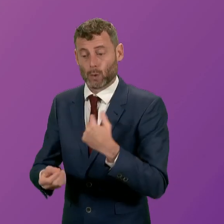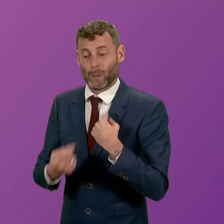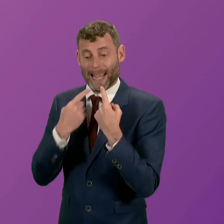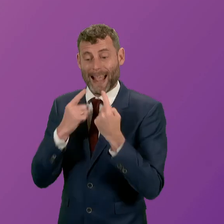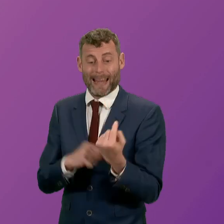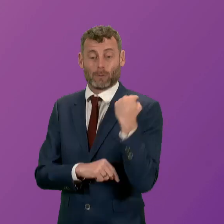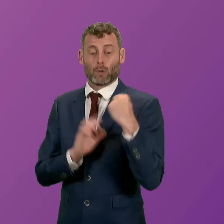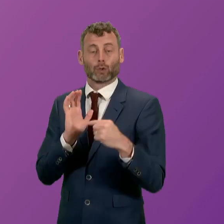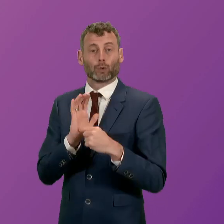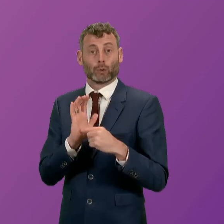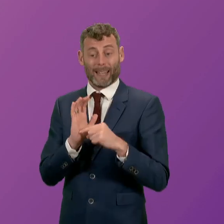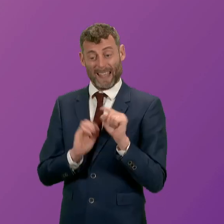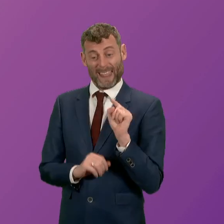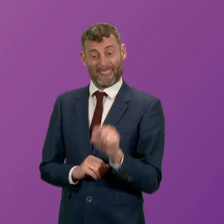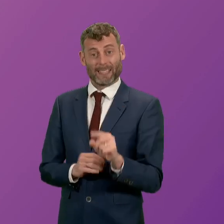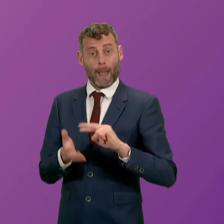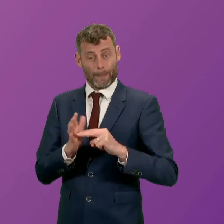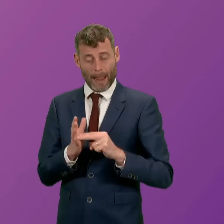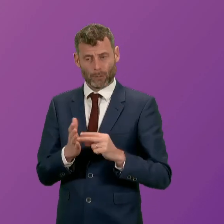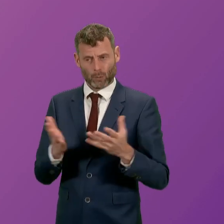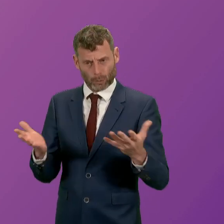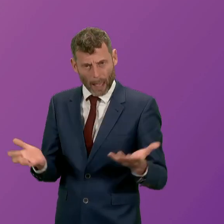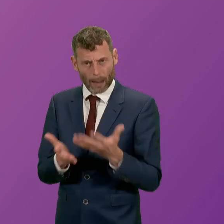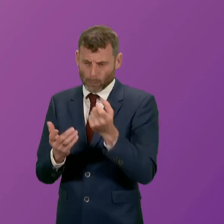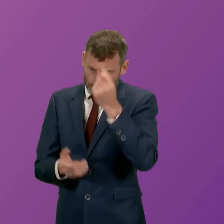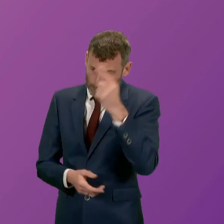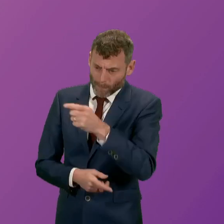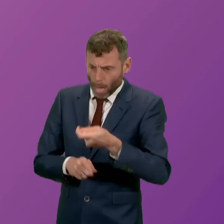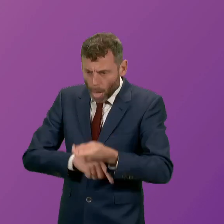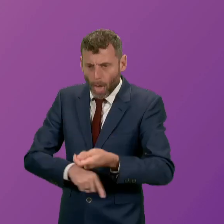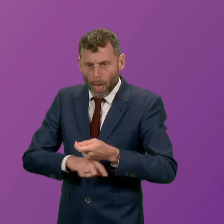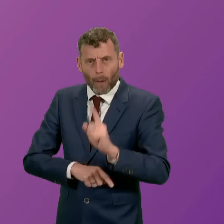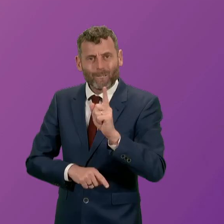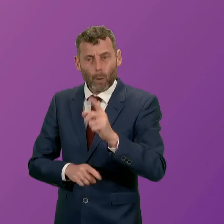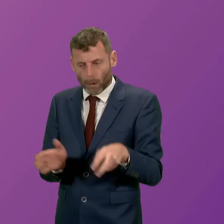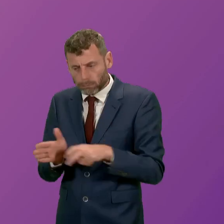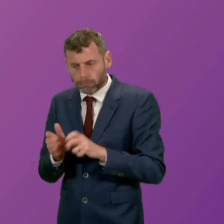Tuesday will support commuters. For example, an individual who commutes each working day